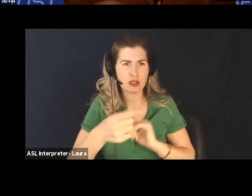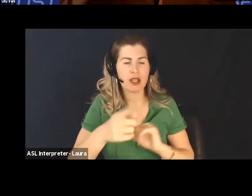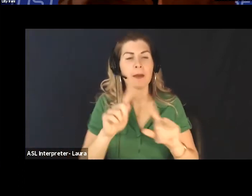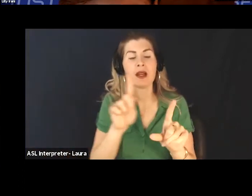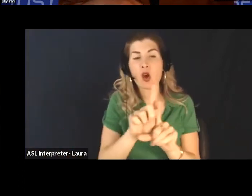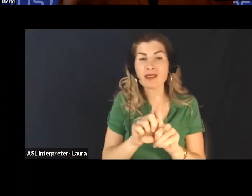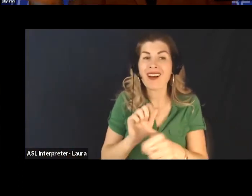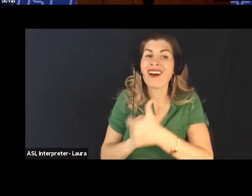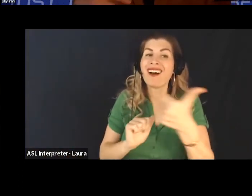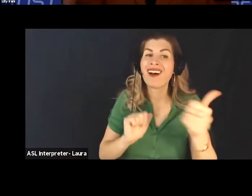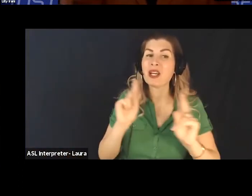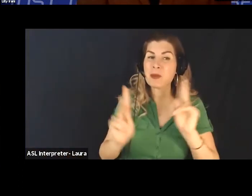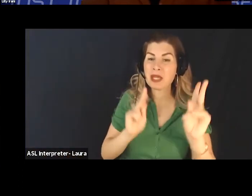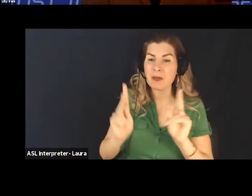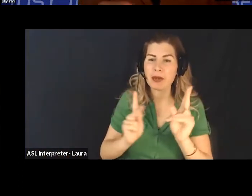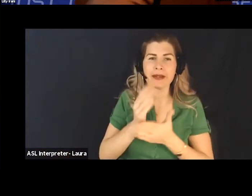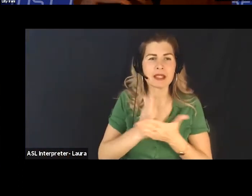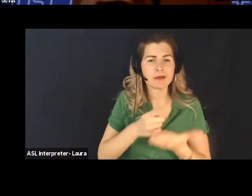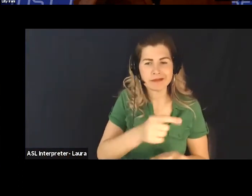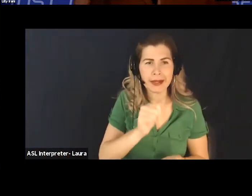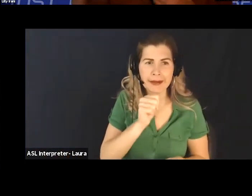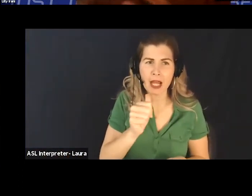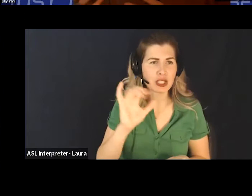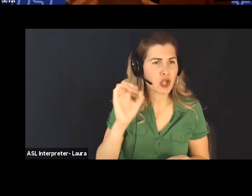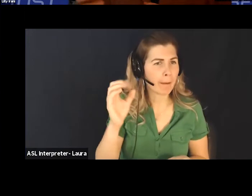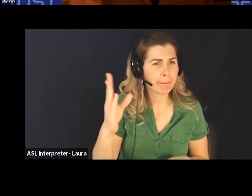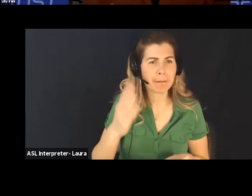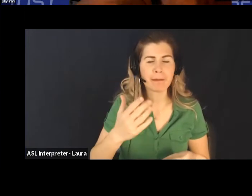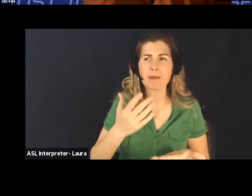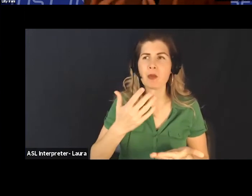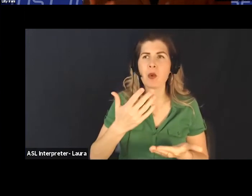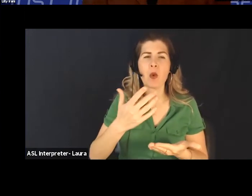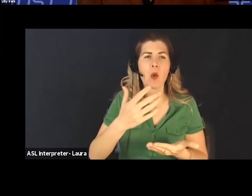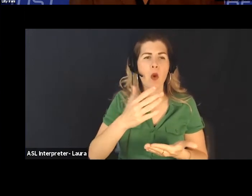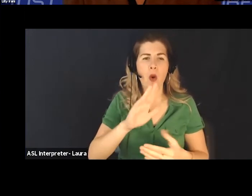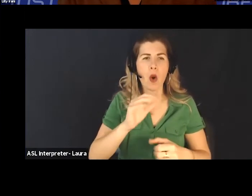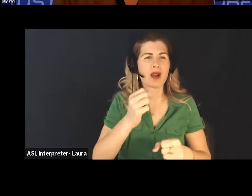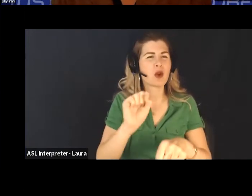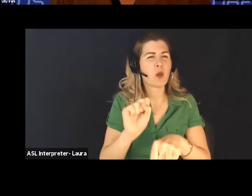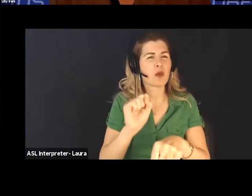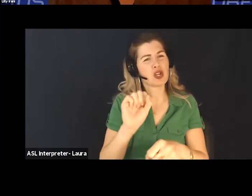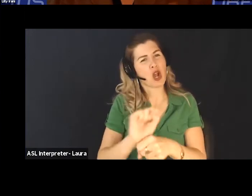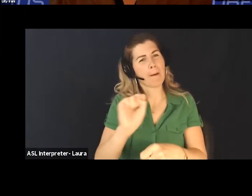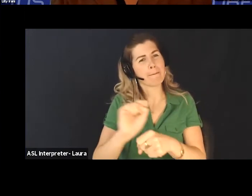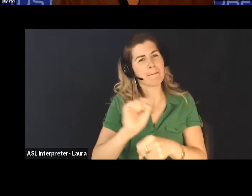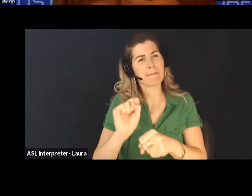are under employed or unemployed or such. Subjects to policing